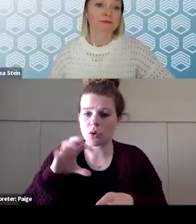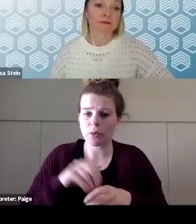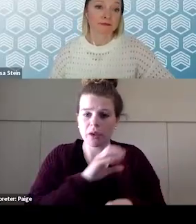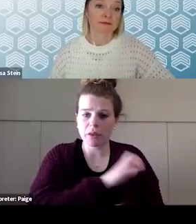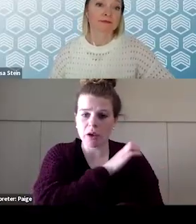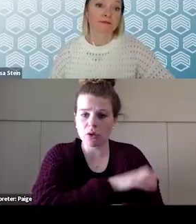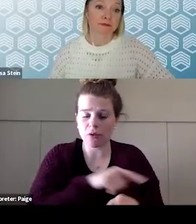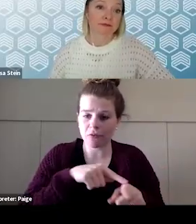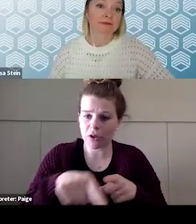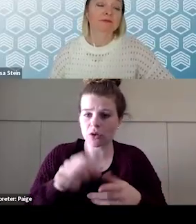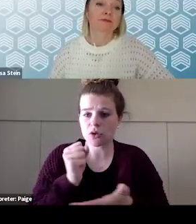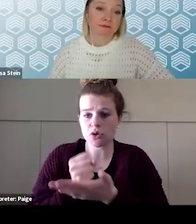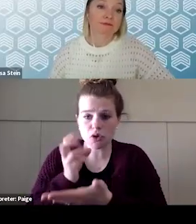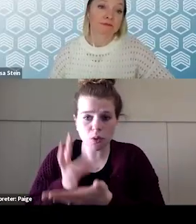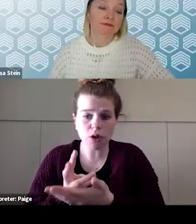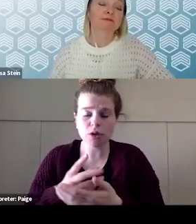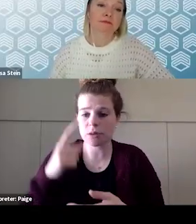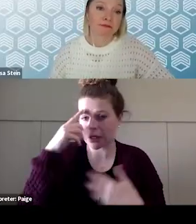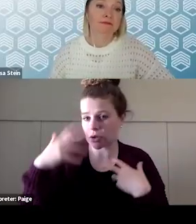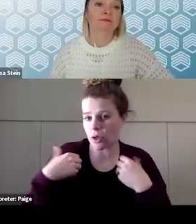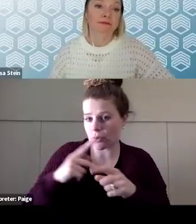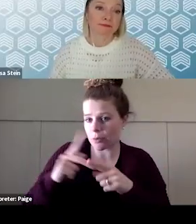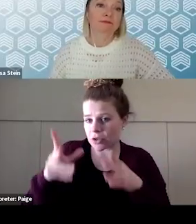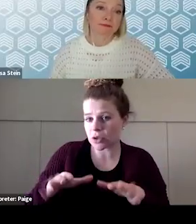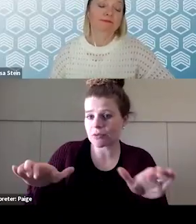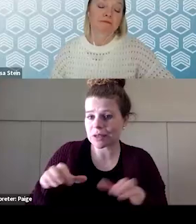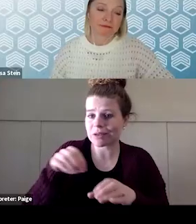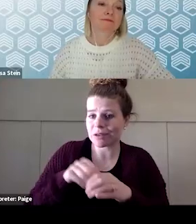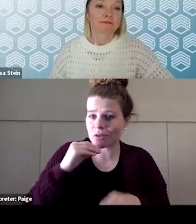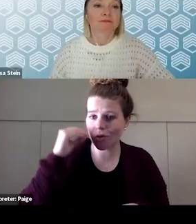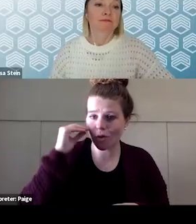social workers and mental health professionals have also done in-home care